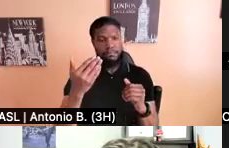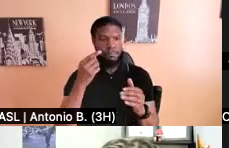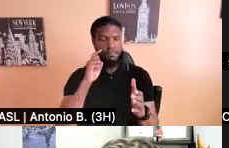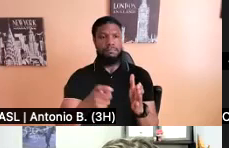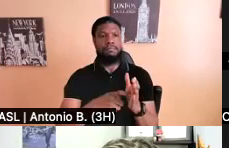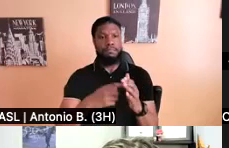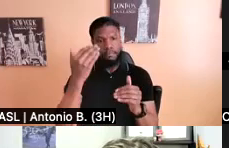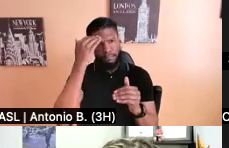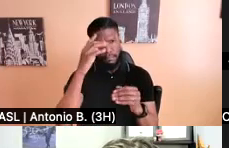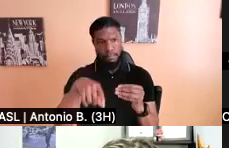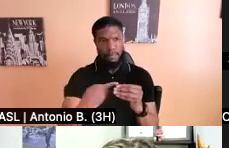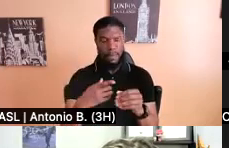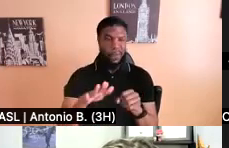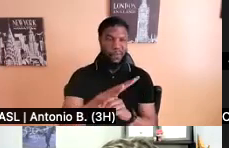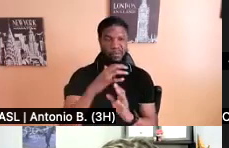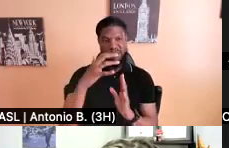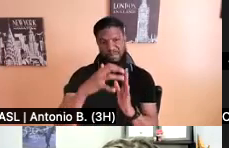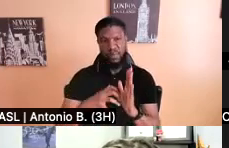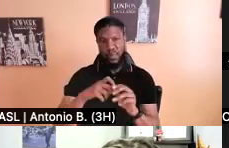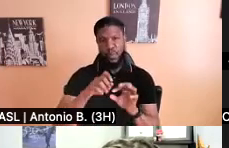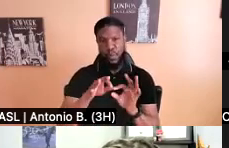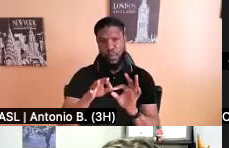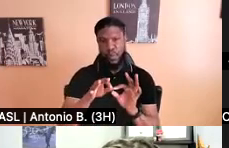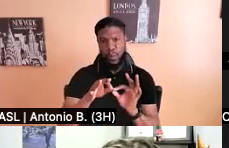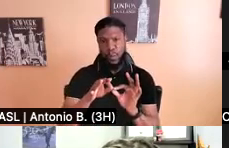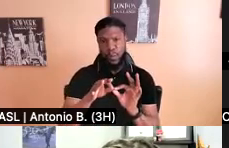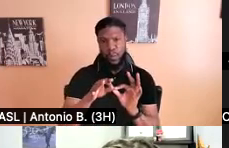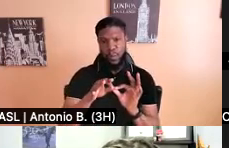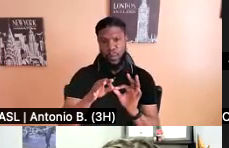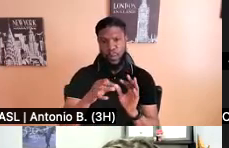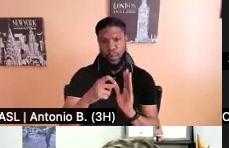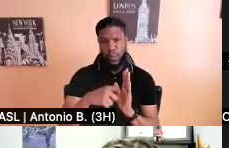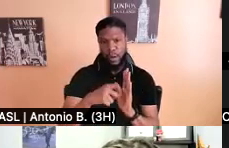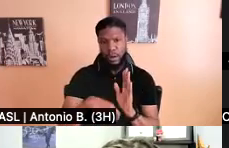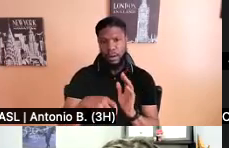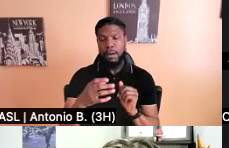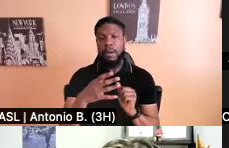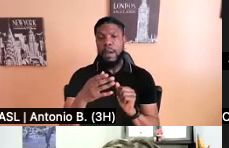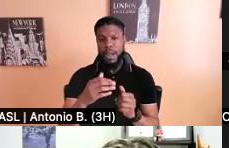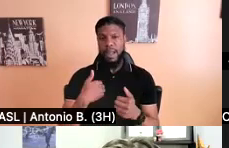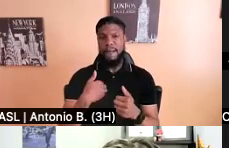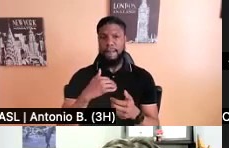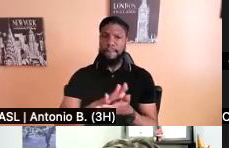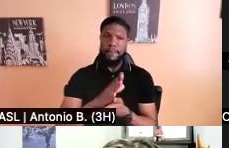examples. And you can see my handout that I gave to Bri and so that will maybe come somewhere along